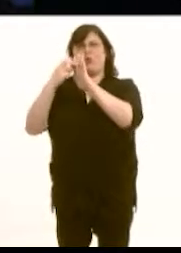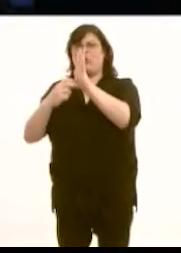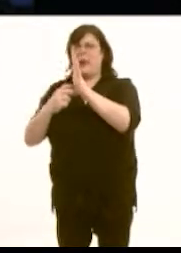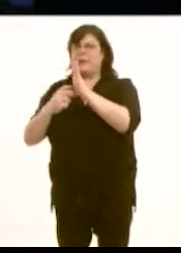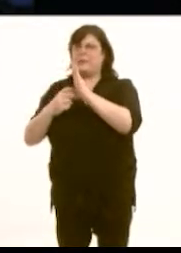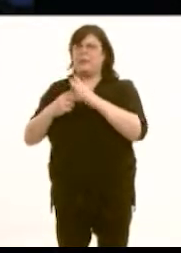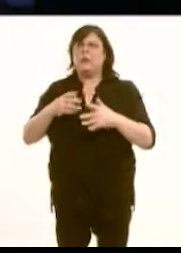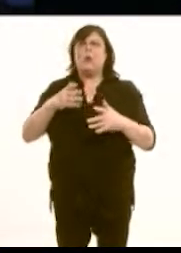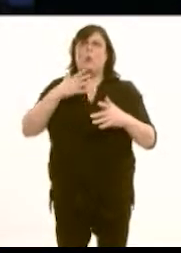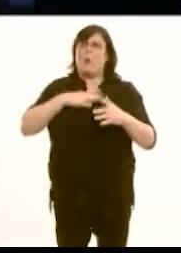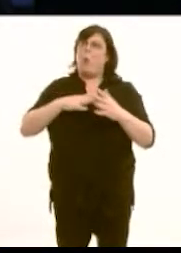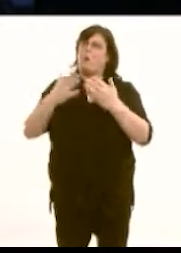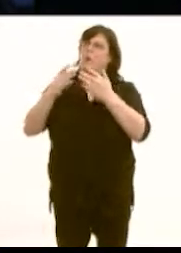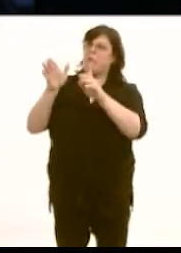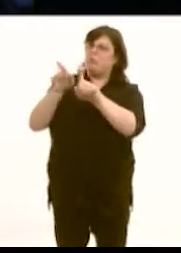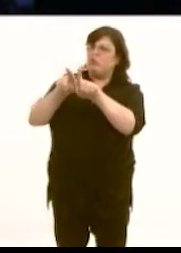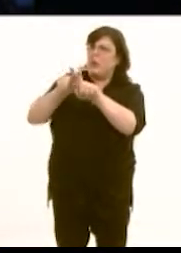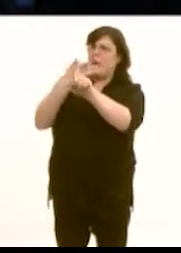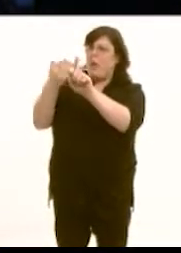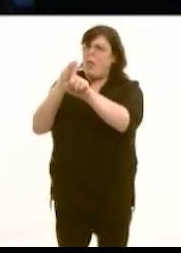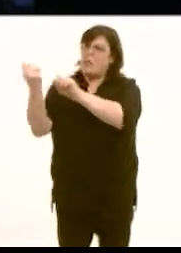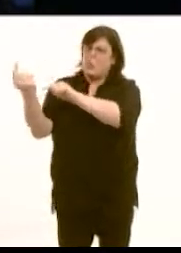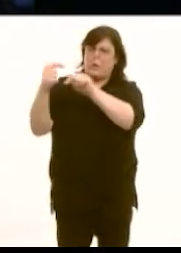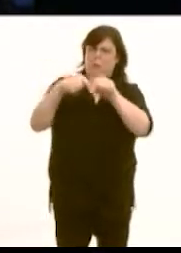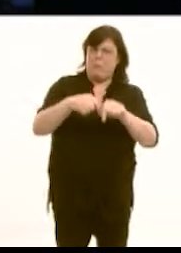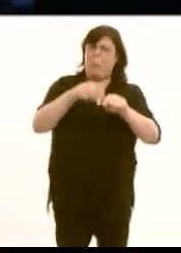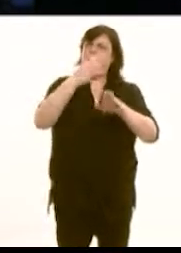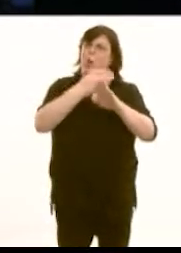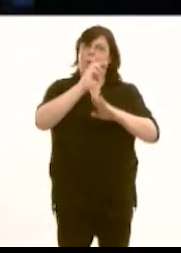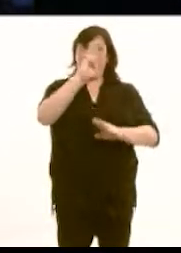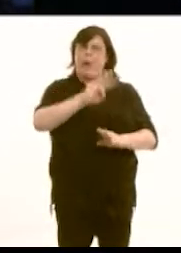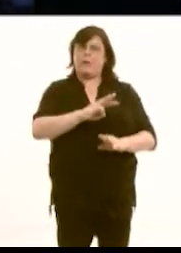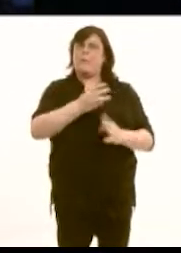If we are to be successful, we need to assure junior doctors that there will be adequate